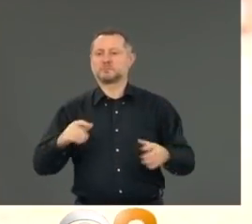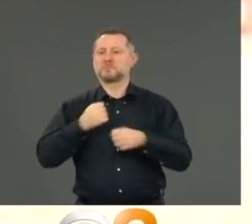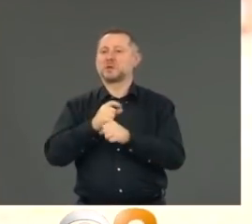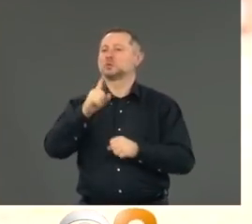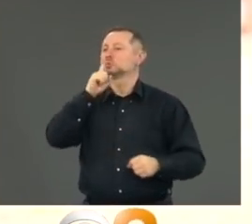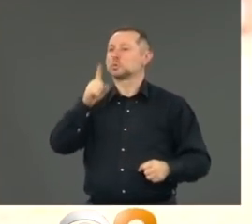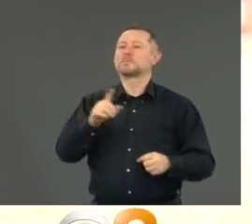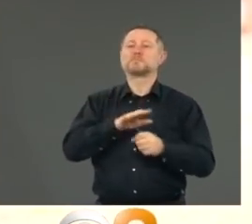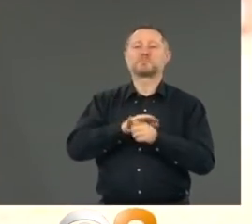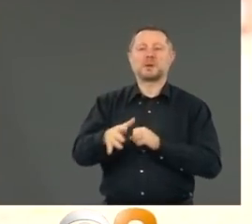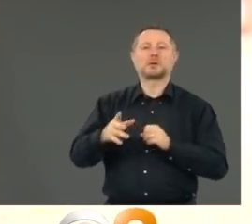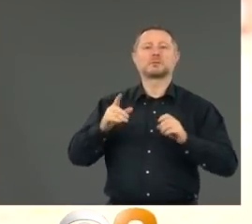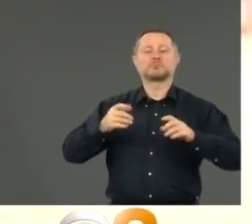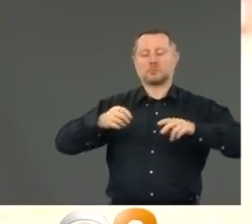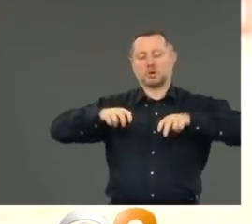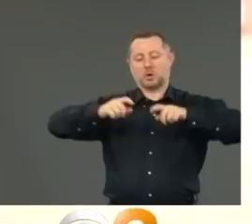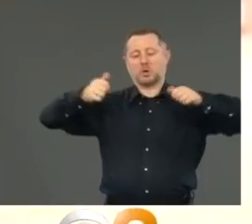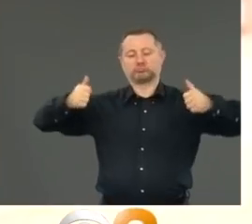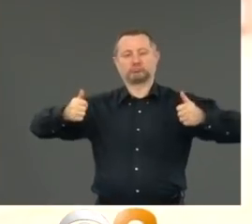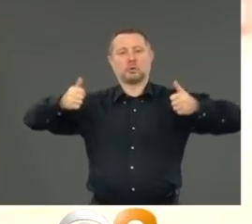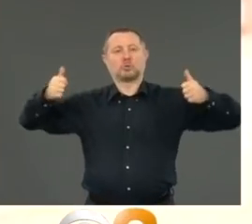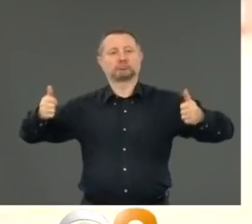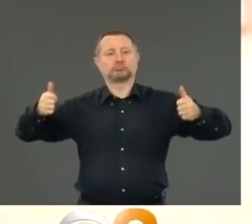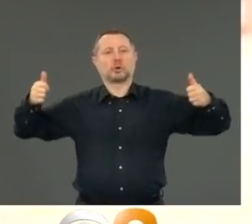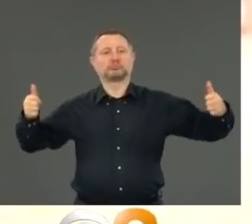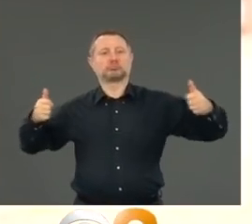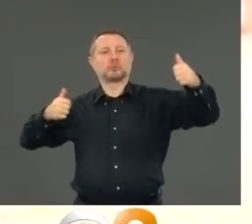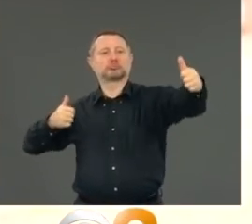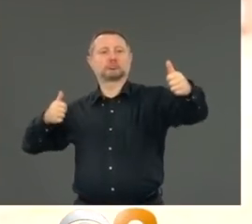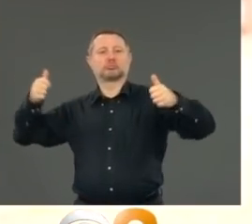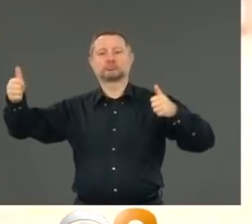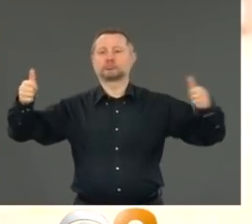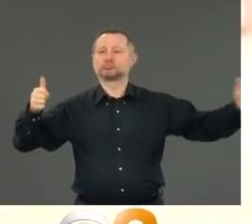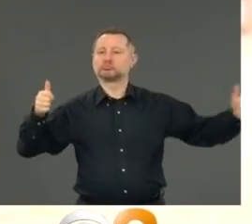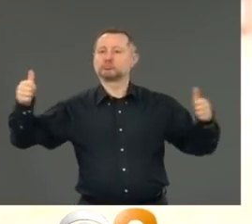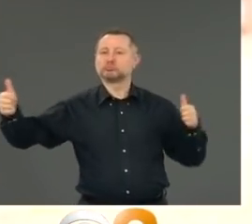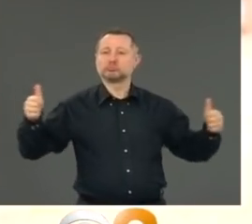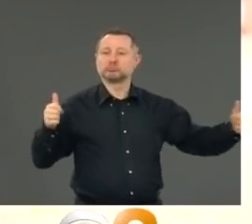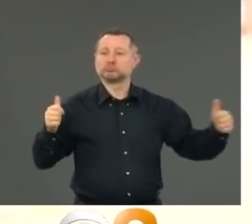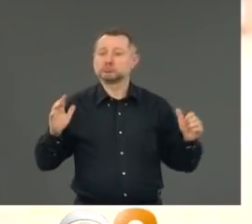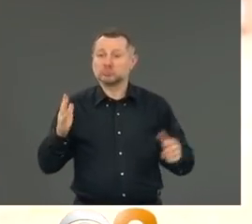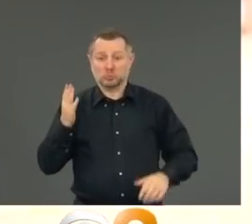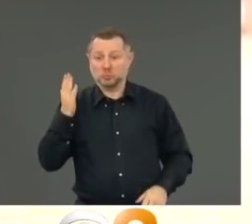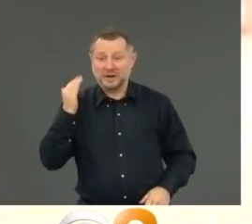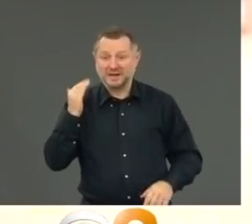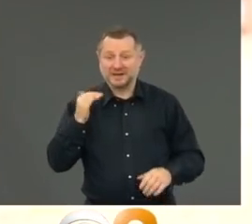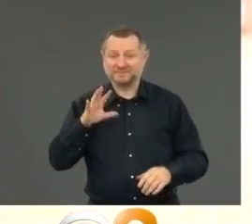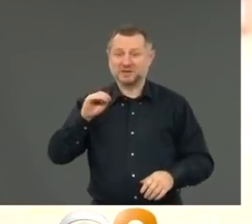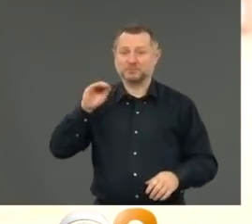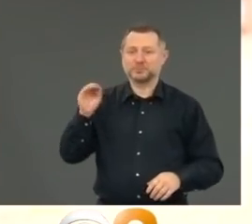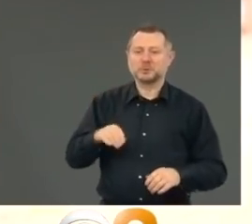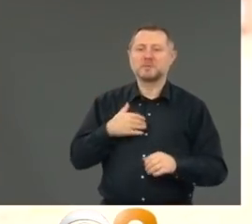OF THE NUMBER OF SPOTS BECAUSE WE SAID 50% CAPACITY IS NOW A MAXIMUM. THAT IS TO MAKE SURE